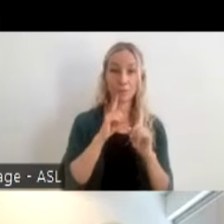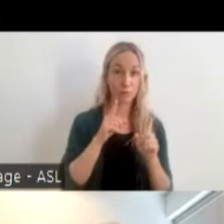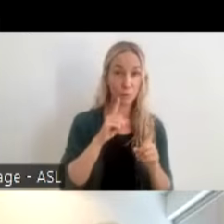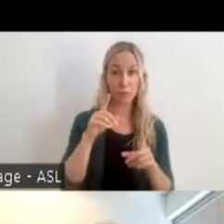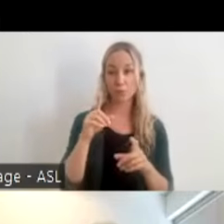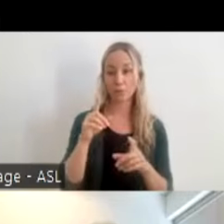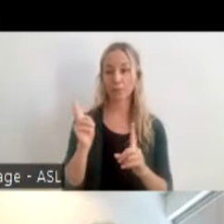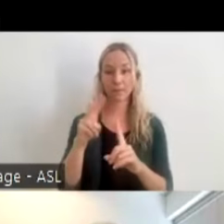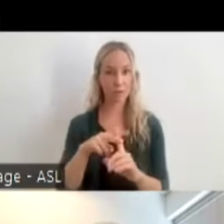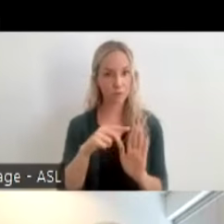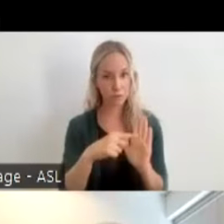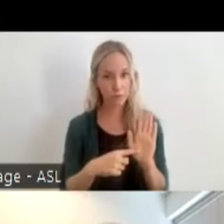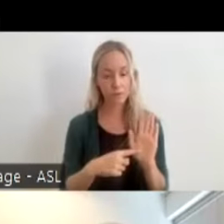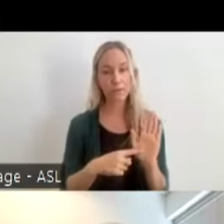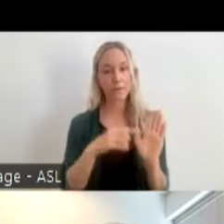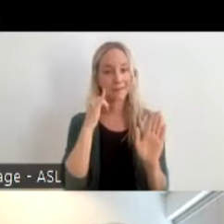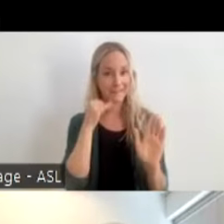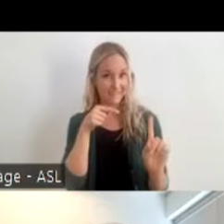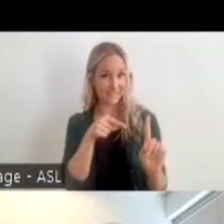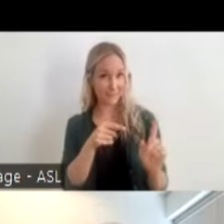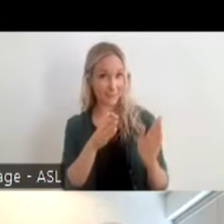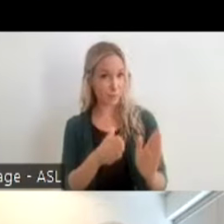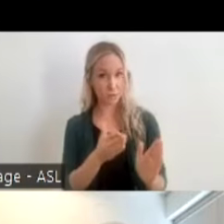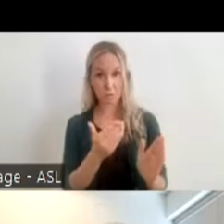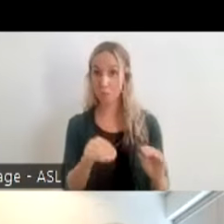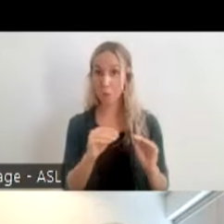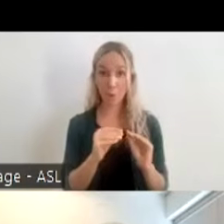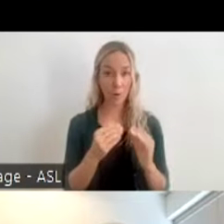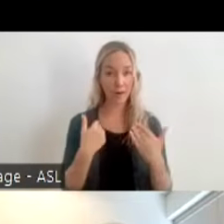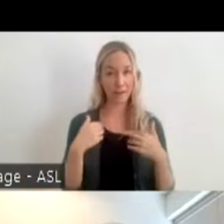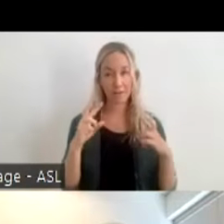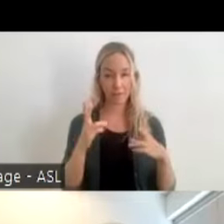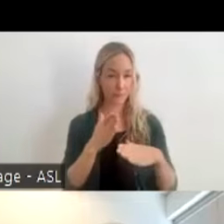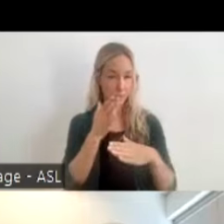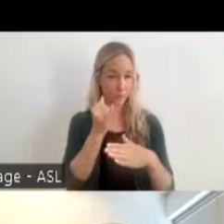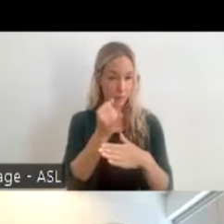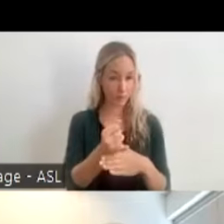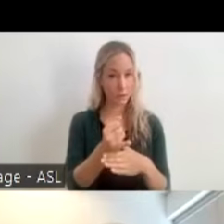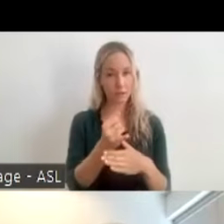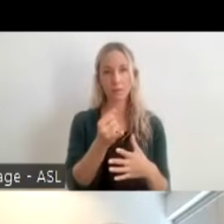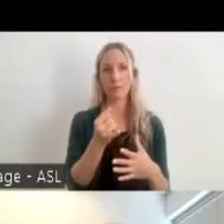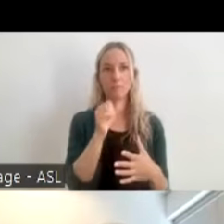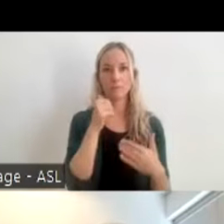experiencing the symptoms of COVID-19, just having that record of at one point in time being diagnosed with it or